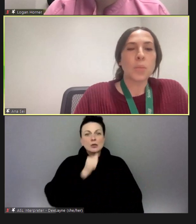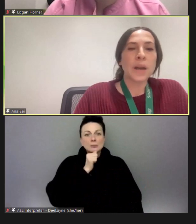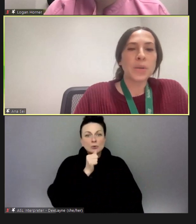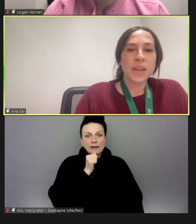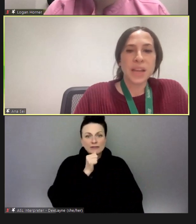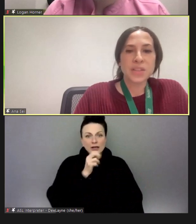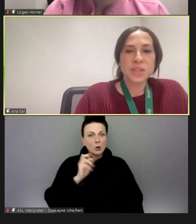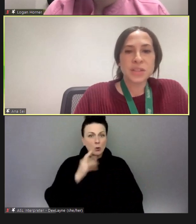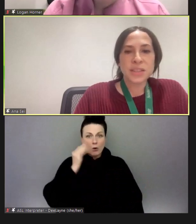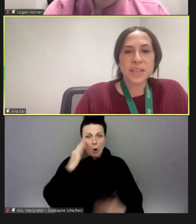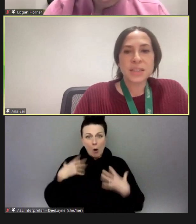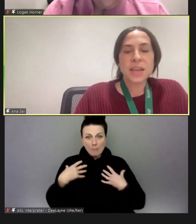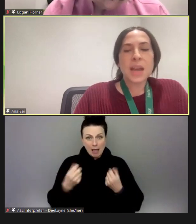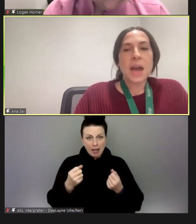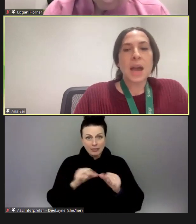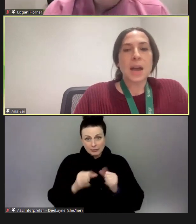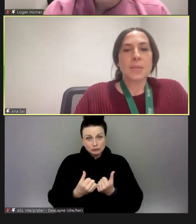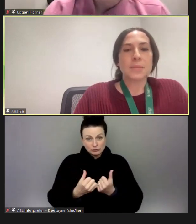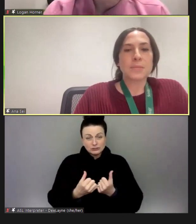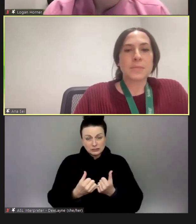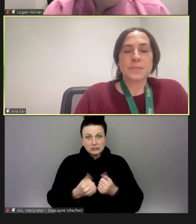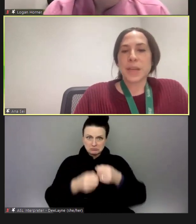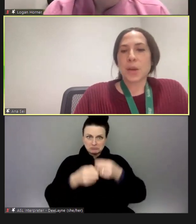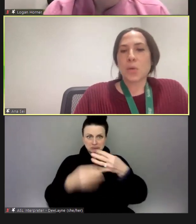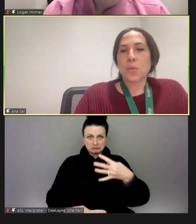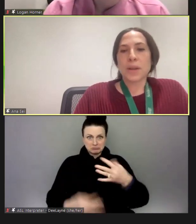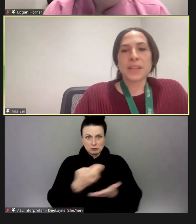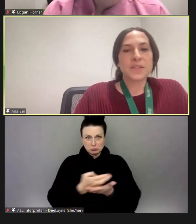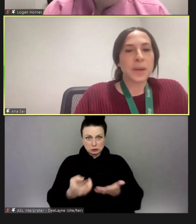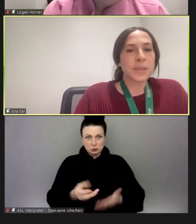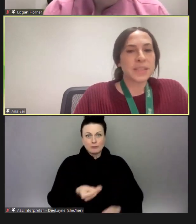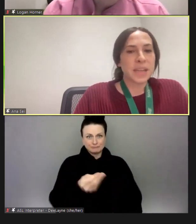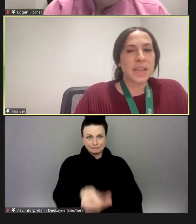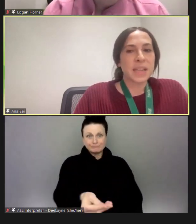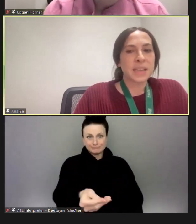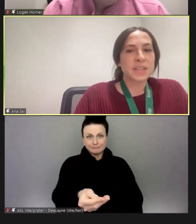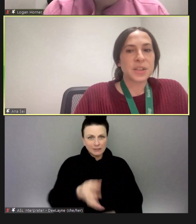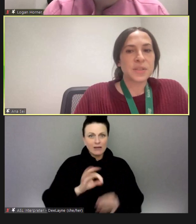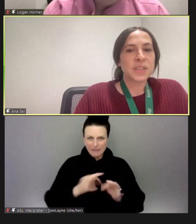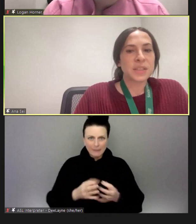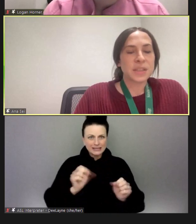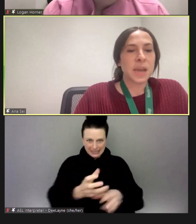Health agencies um you know where these